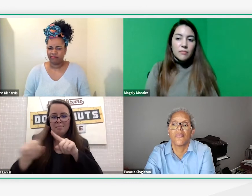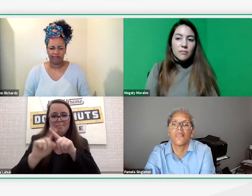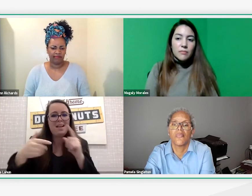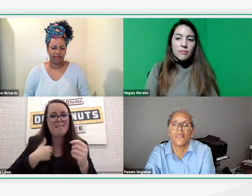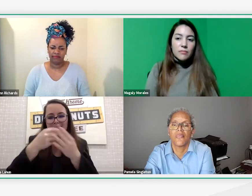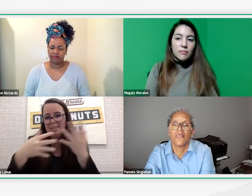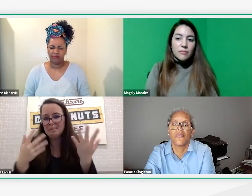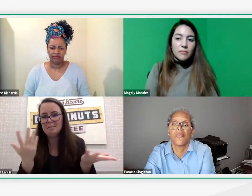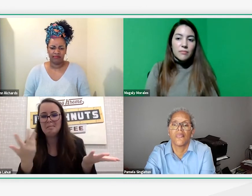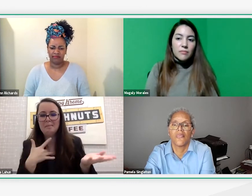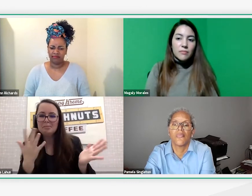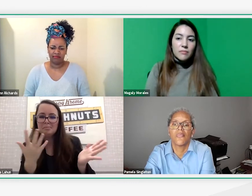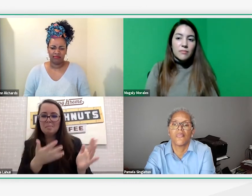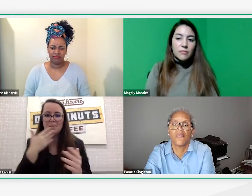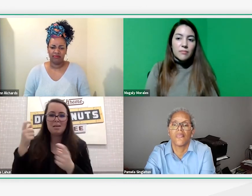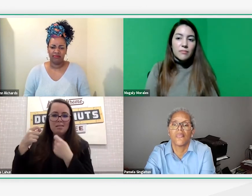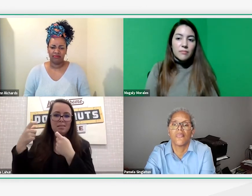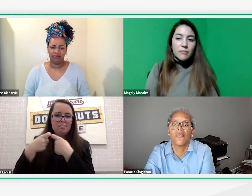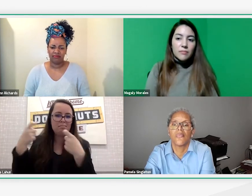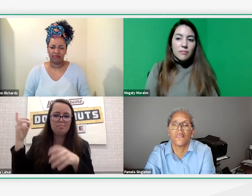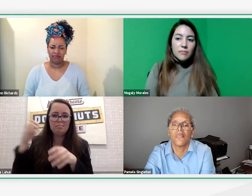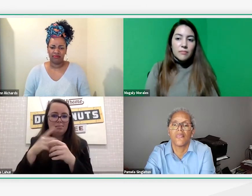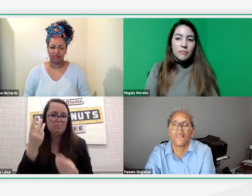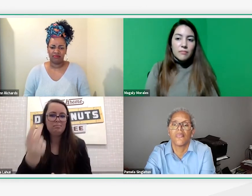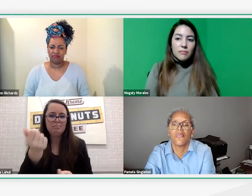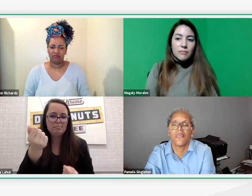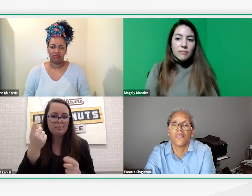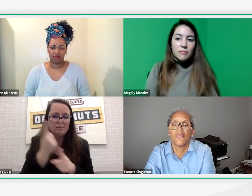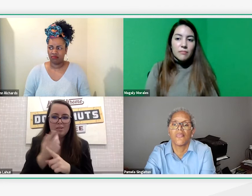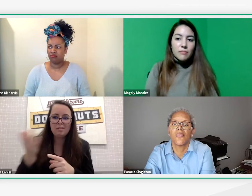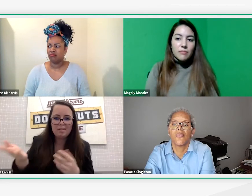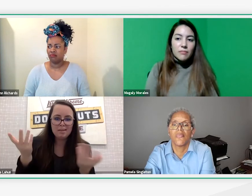check can be stolen in the mail. There's a bunch of different reasons why electronic